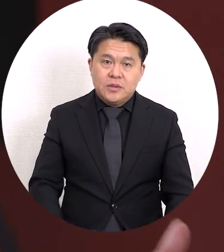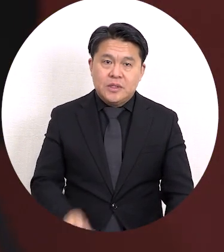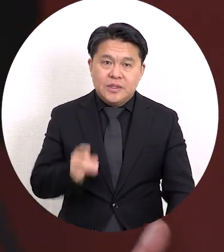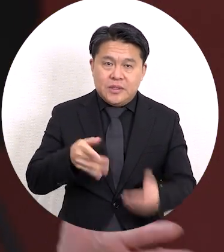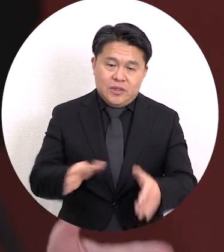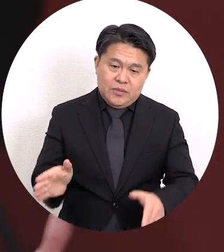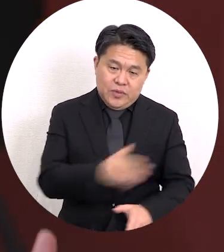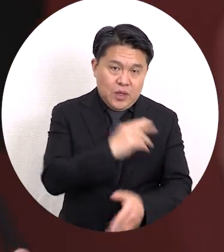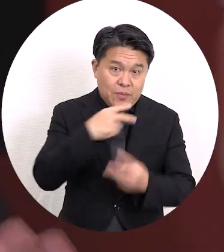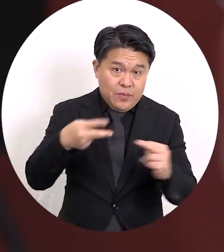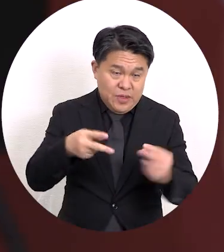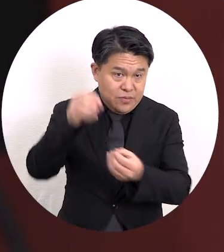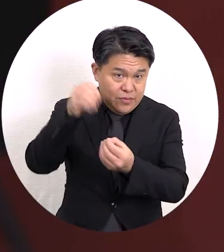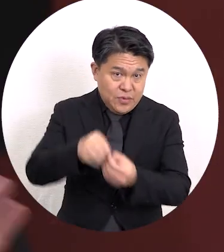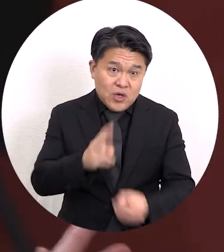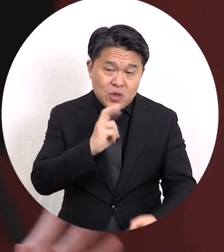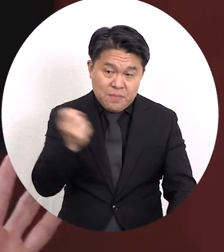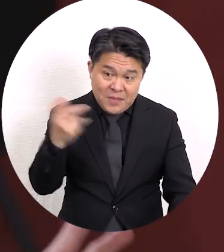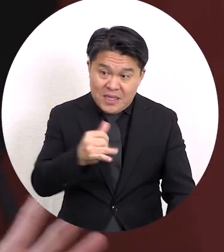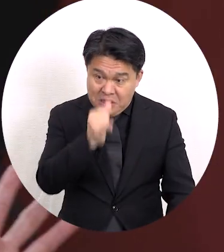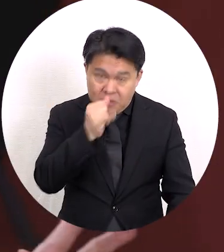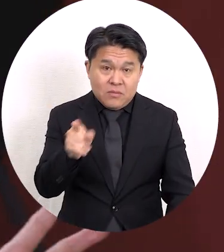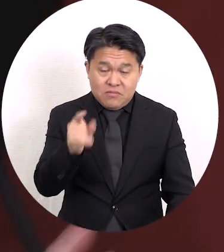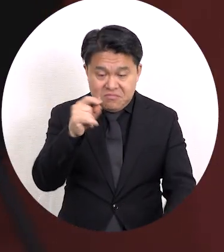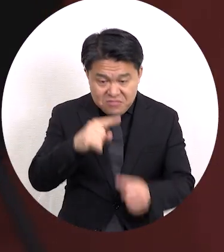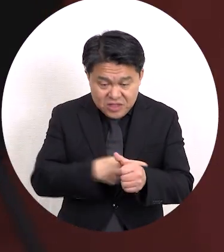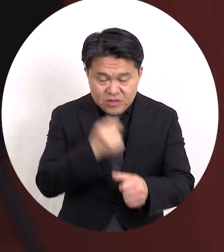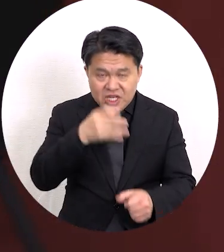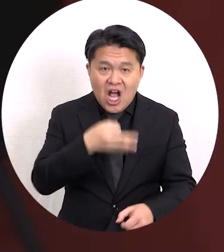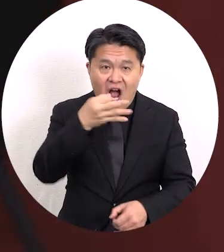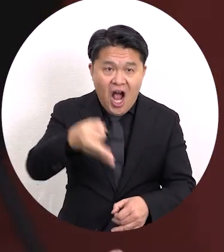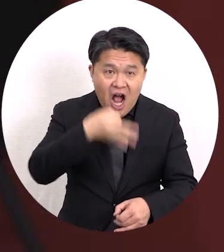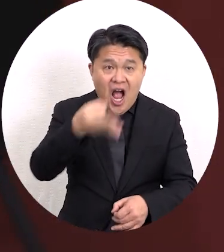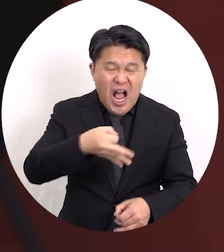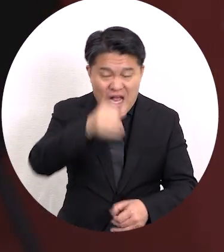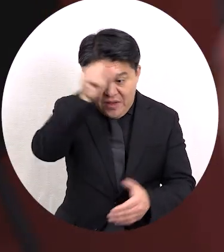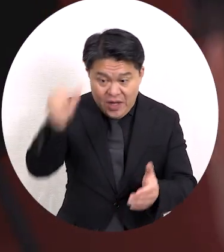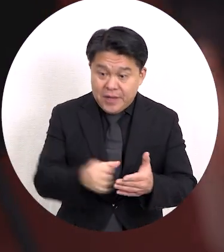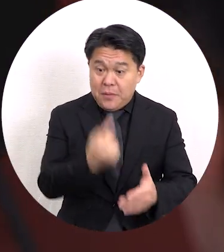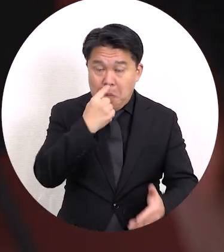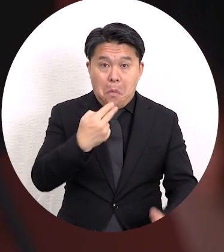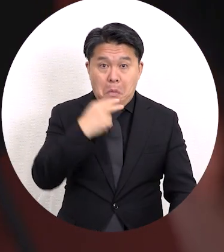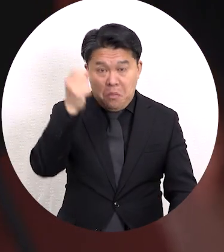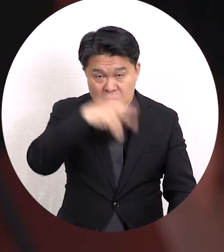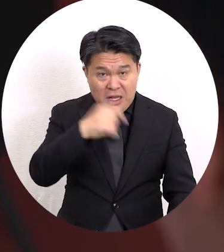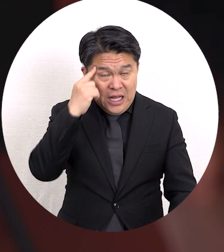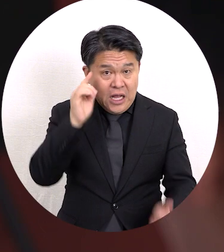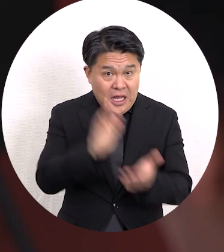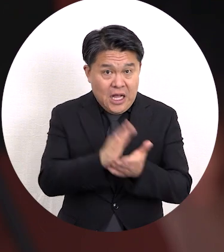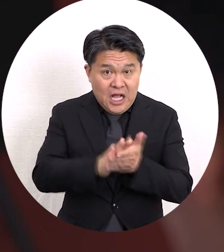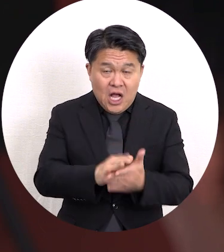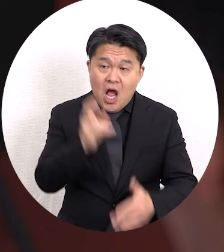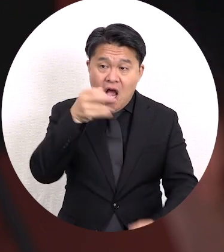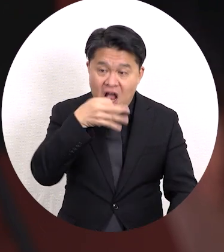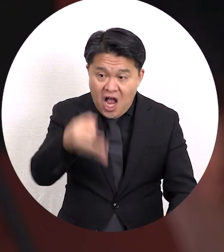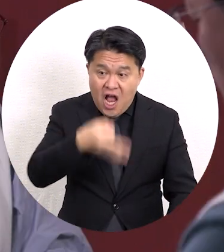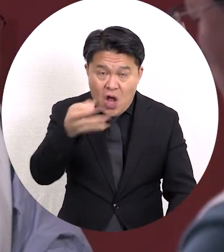which start life with a few genetically inherited sounds and don’t learn throughout their lives,